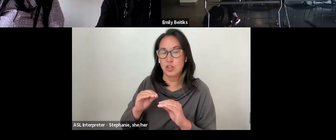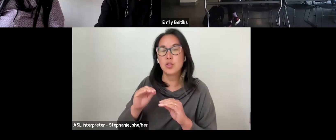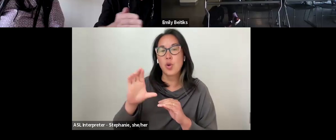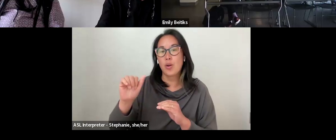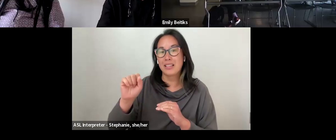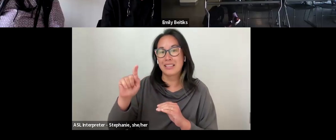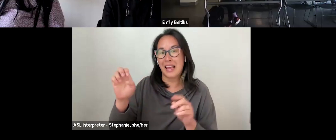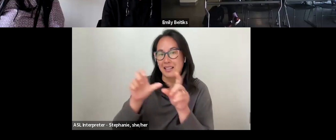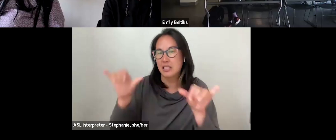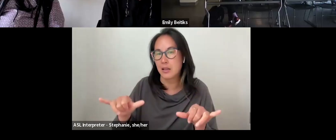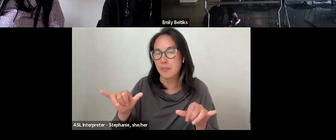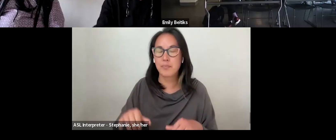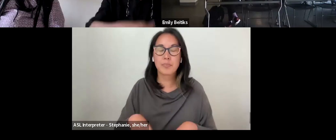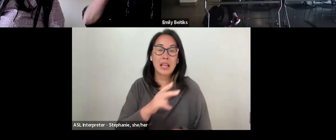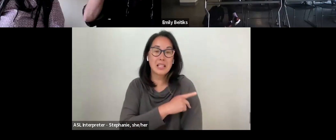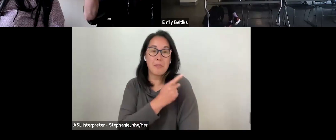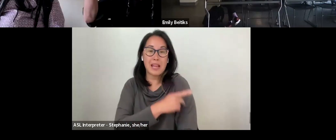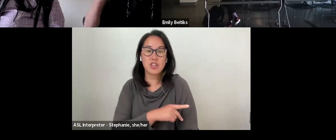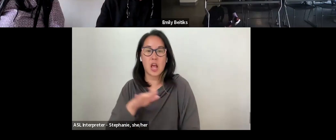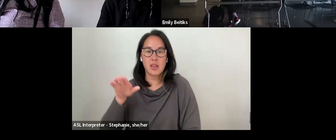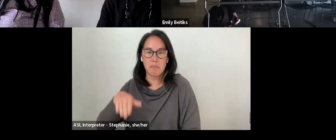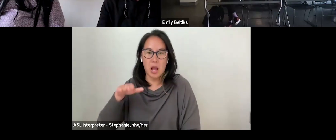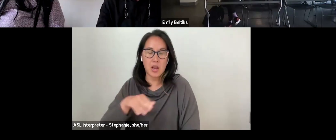And patients are at the bottom, doctors are at the top.